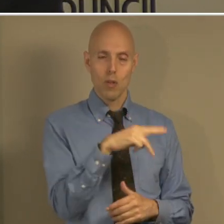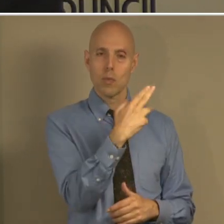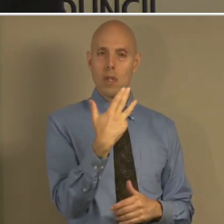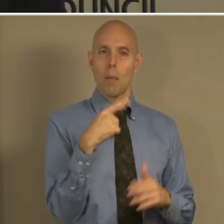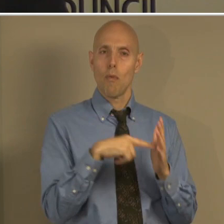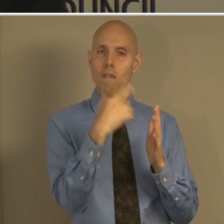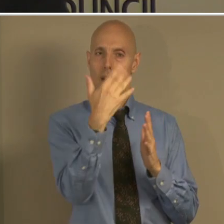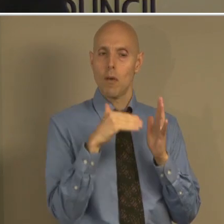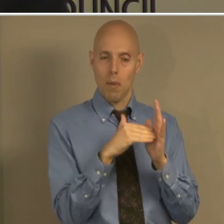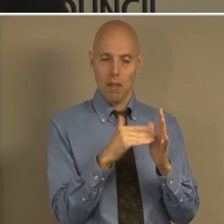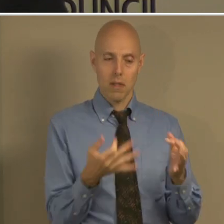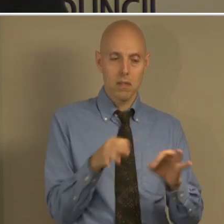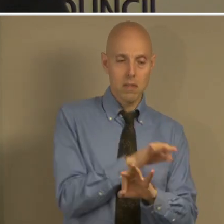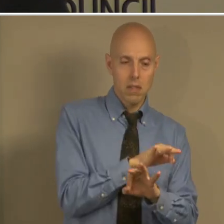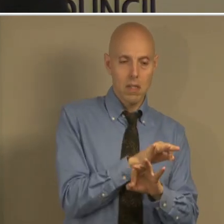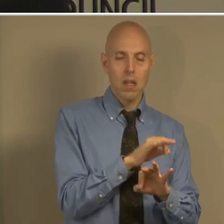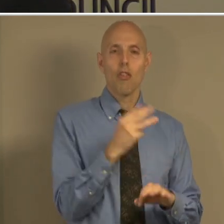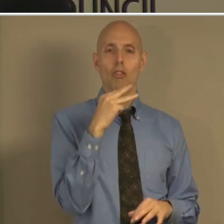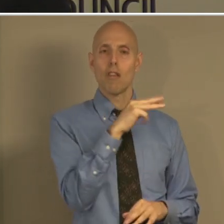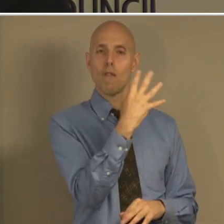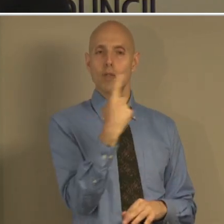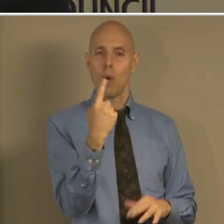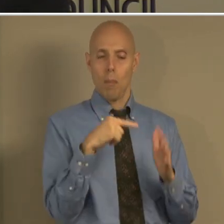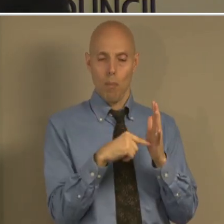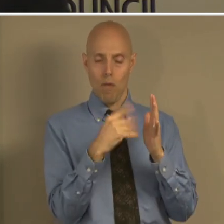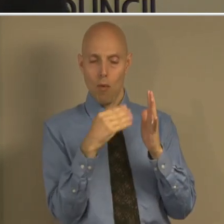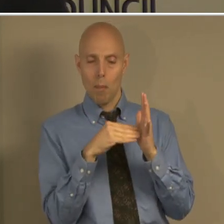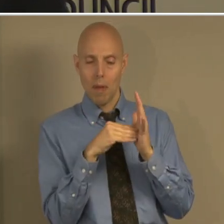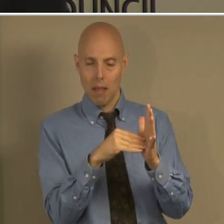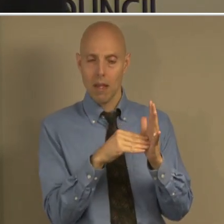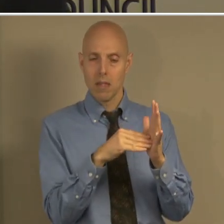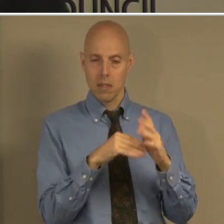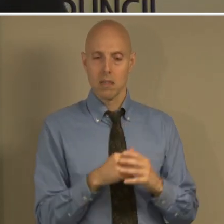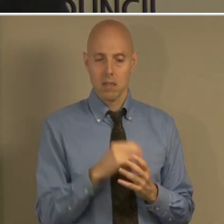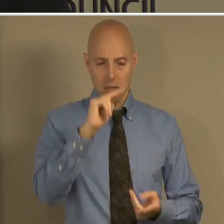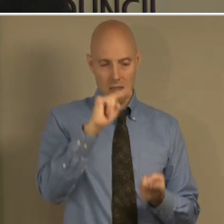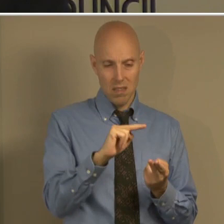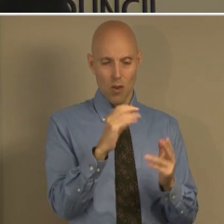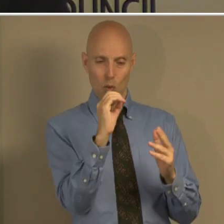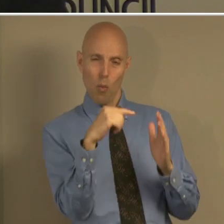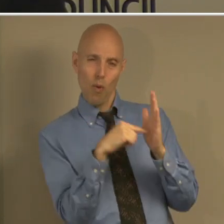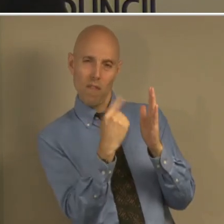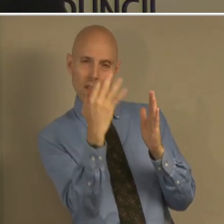That's compared to 341.4 million in '14-'15; so a reduction of 0.5% in that budget.